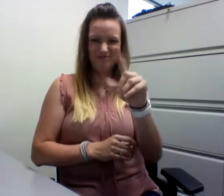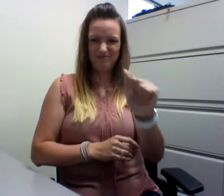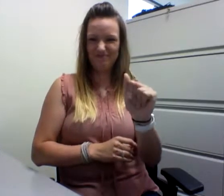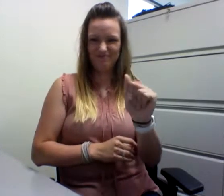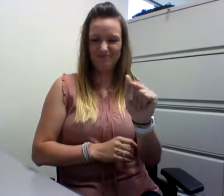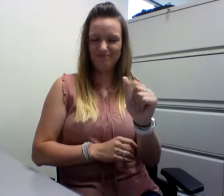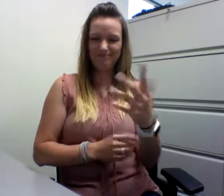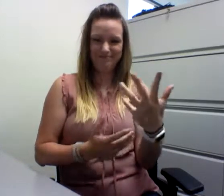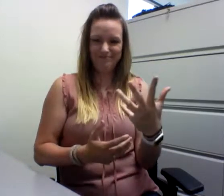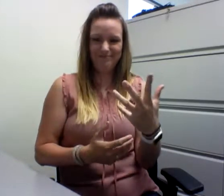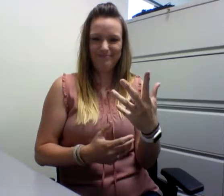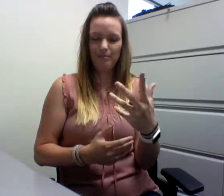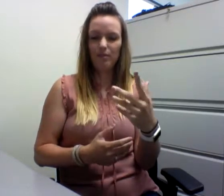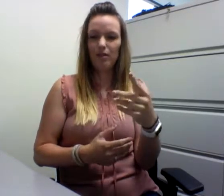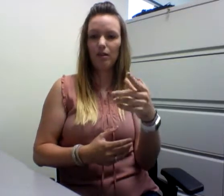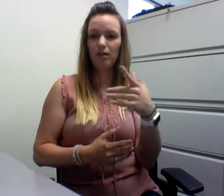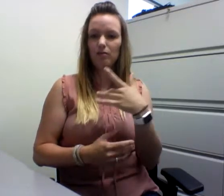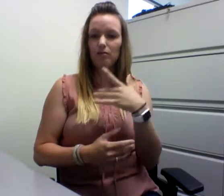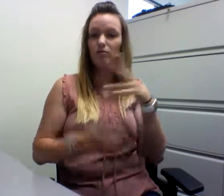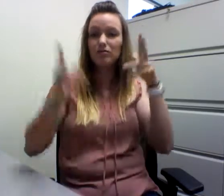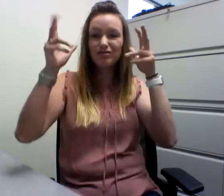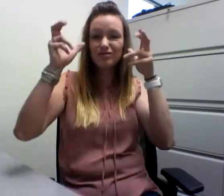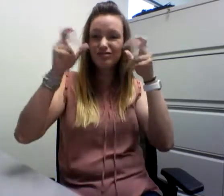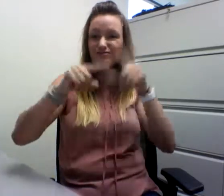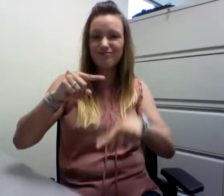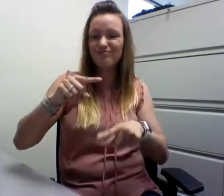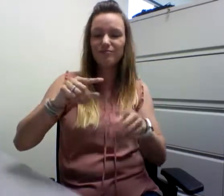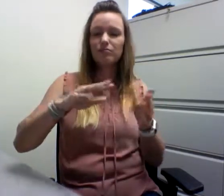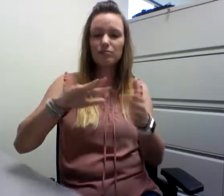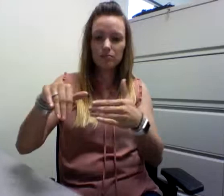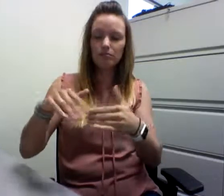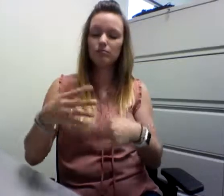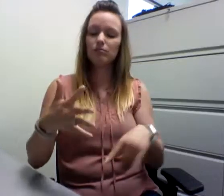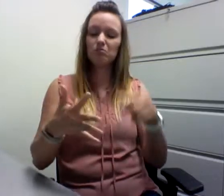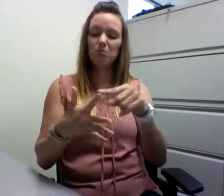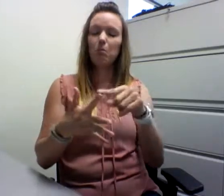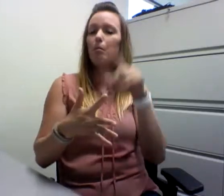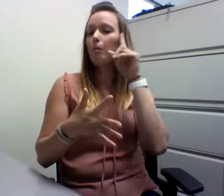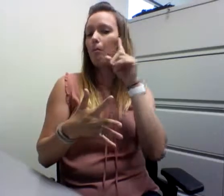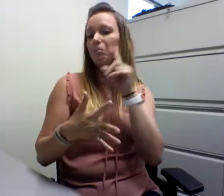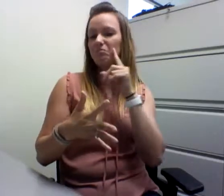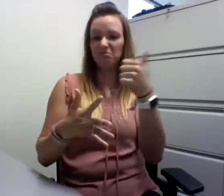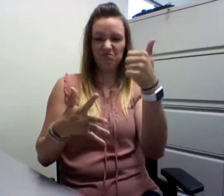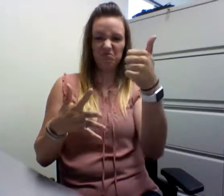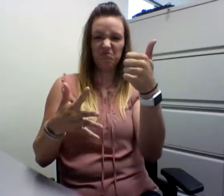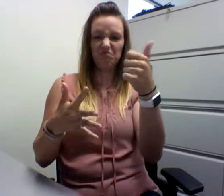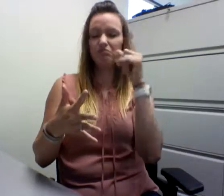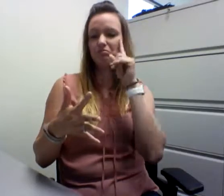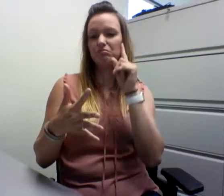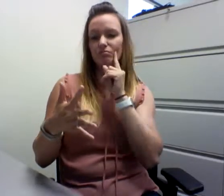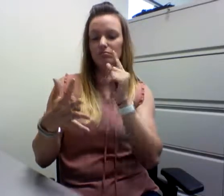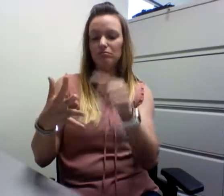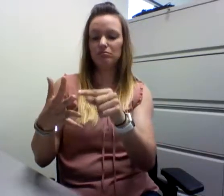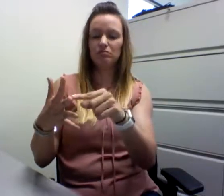indicates they have a disability- can't hear- can't can't can't Deaf- use this term